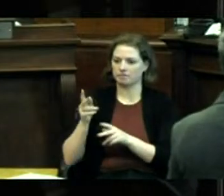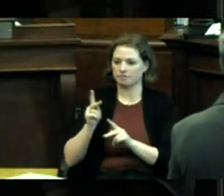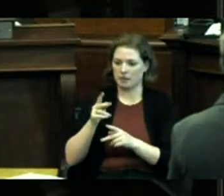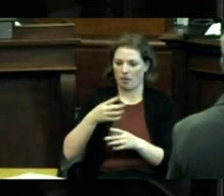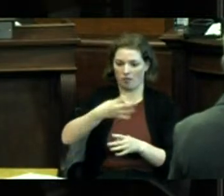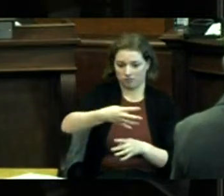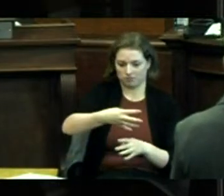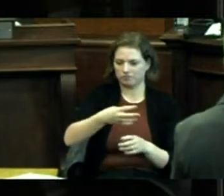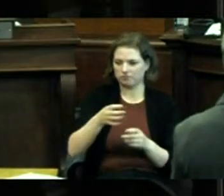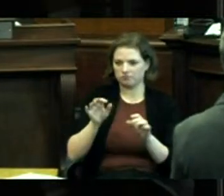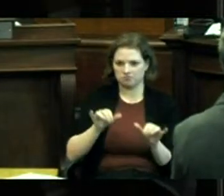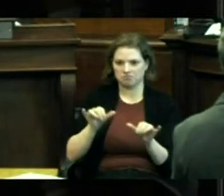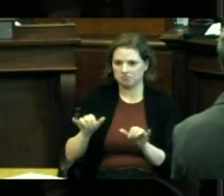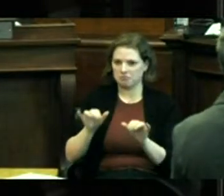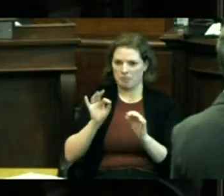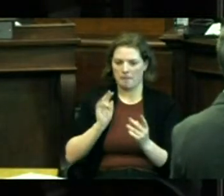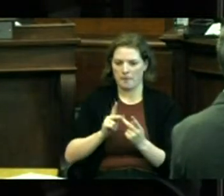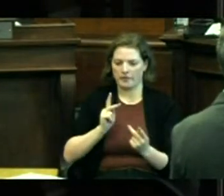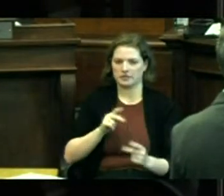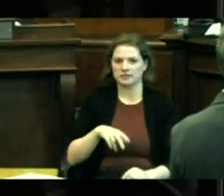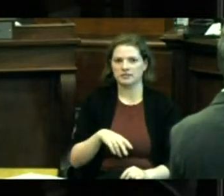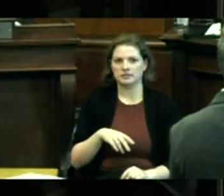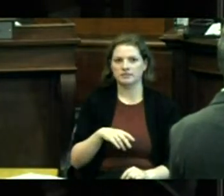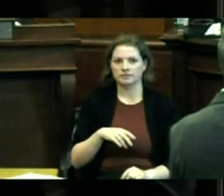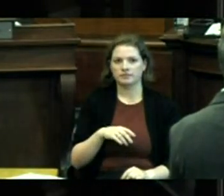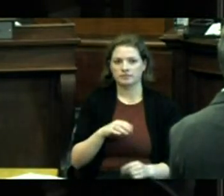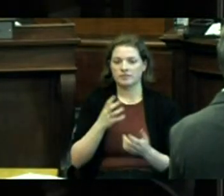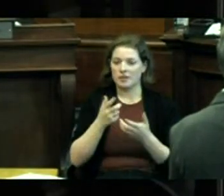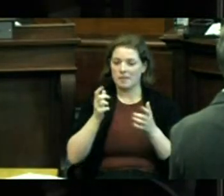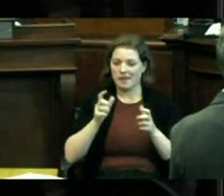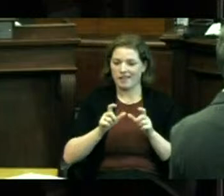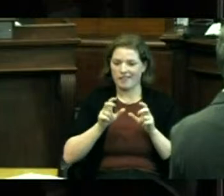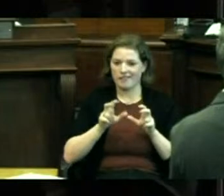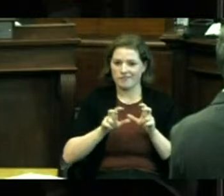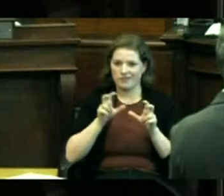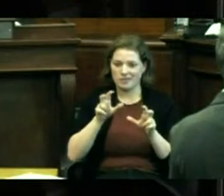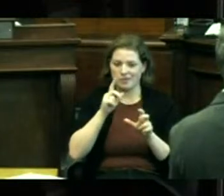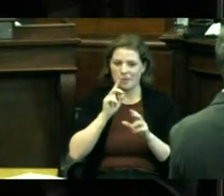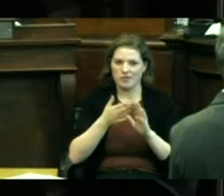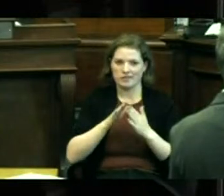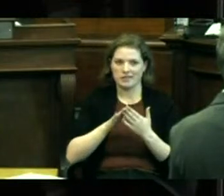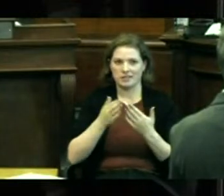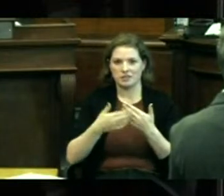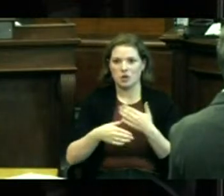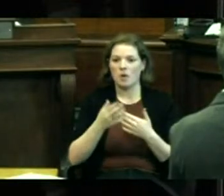it went in. We couldn't say that before, so that's been a